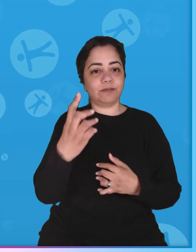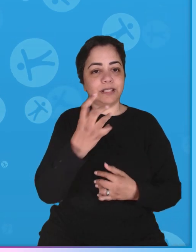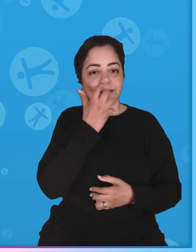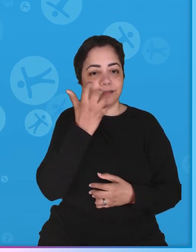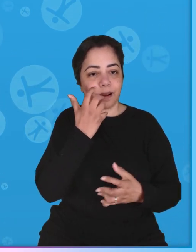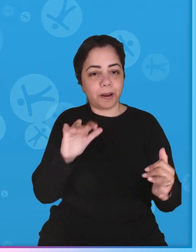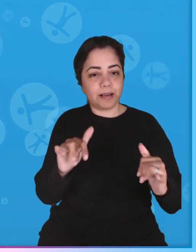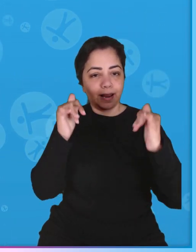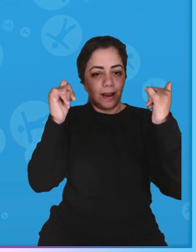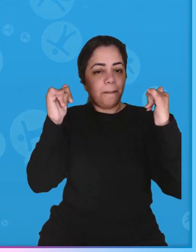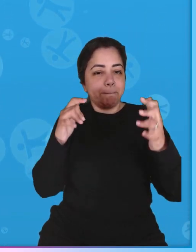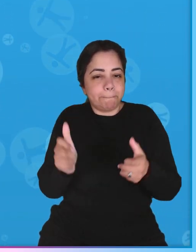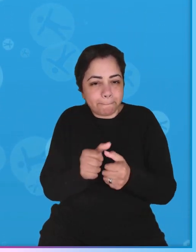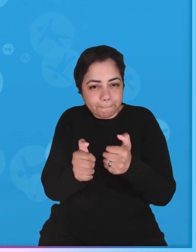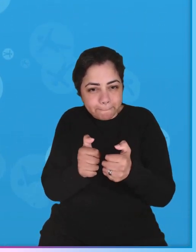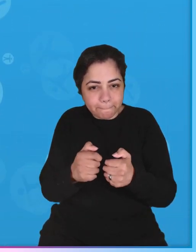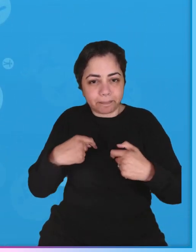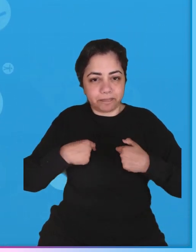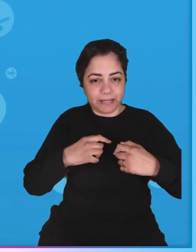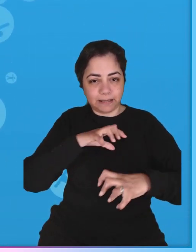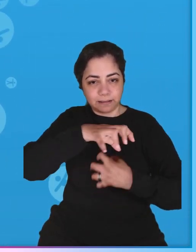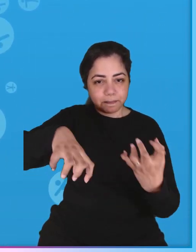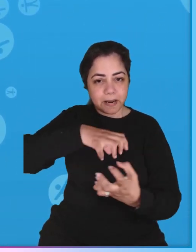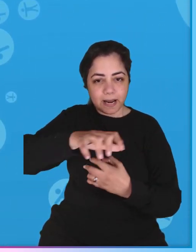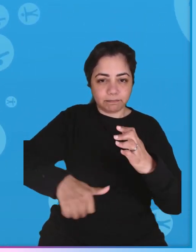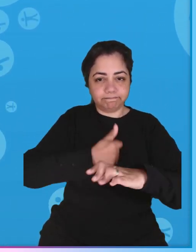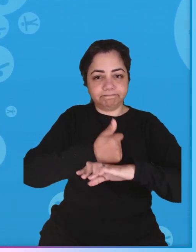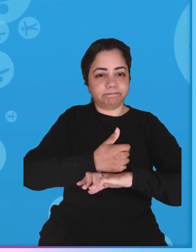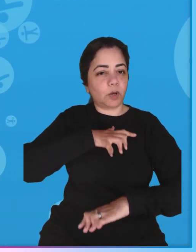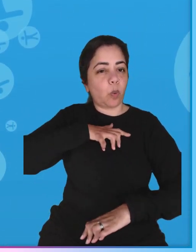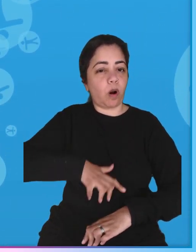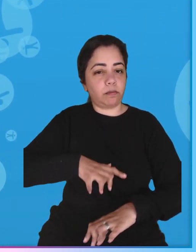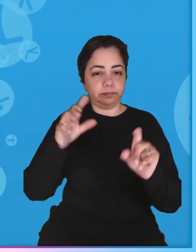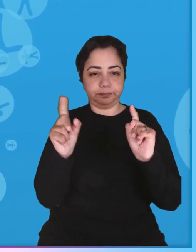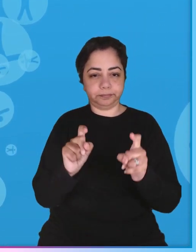where disabled gamers could be confident that if a game trailer seemed interesting to them,